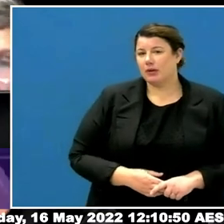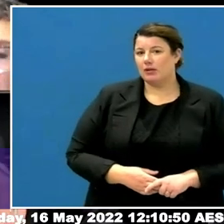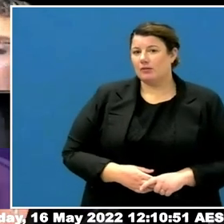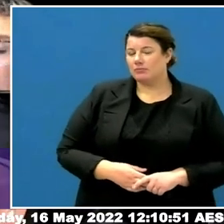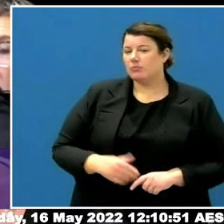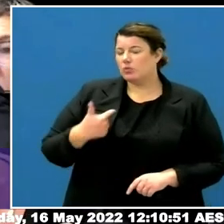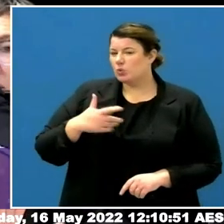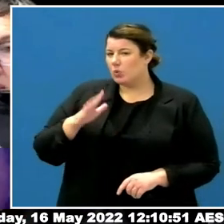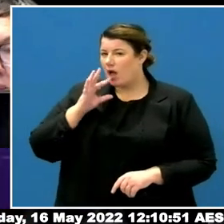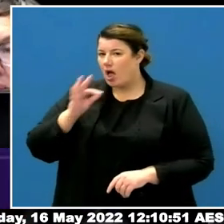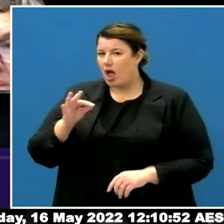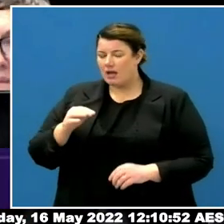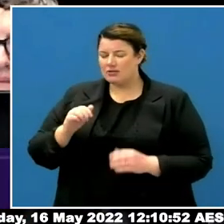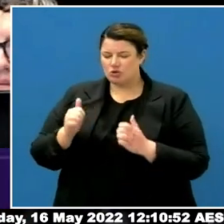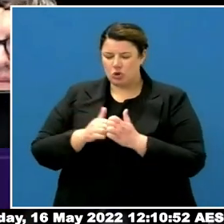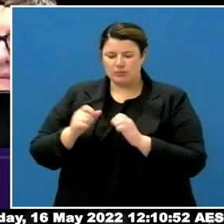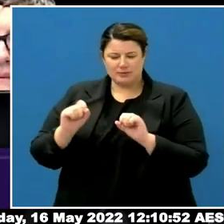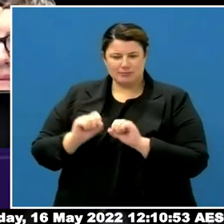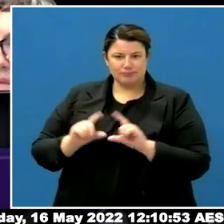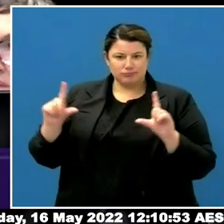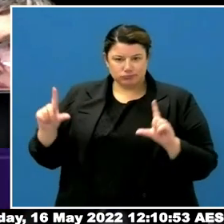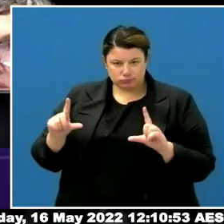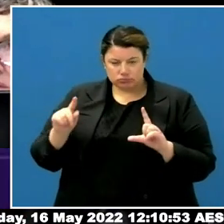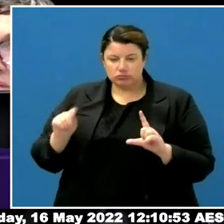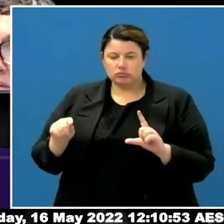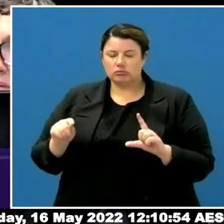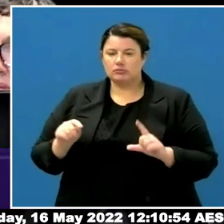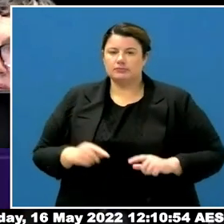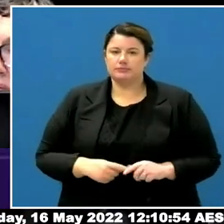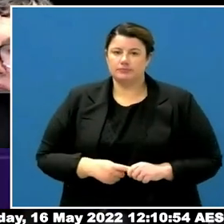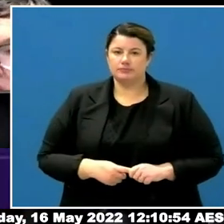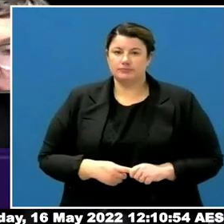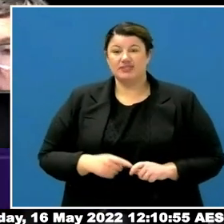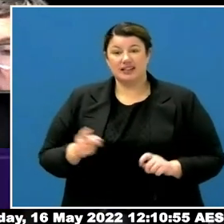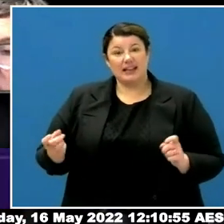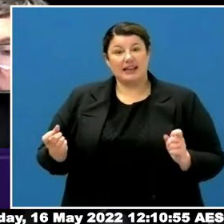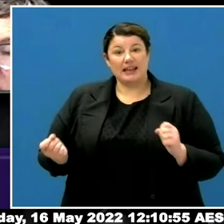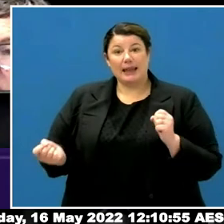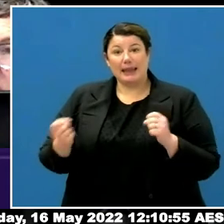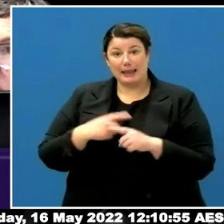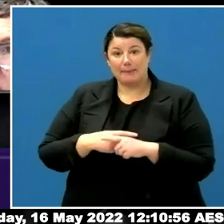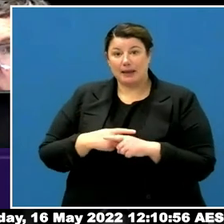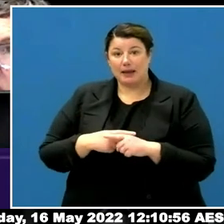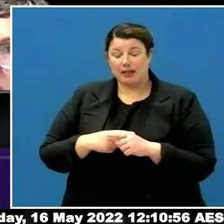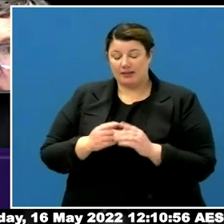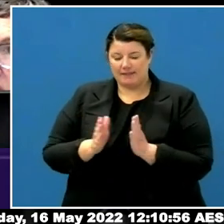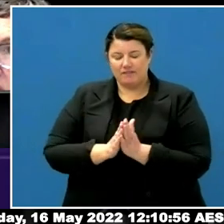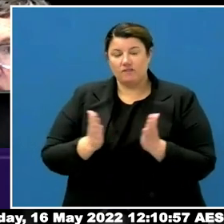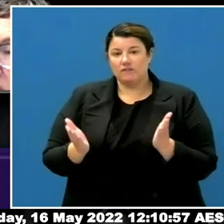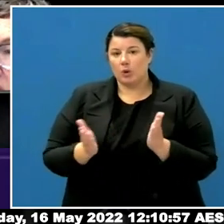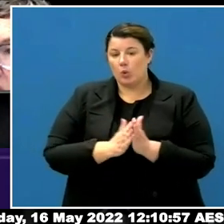It's the next document, which is an email behind hearing bundle A, tab 8.